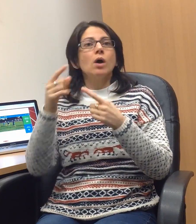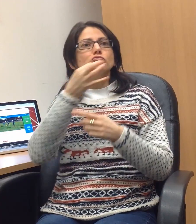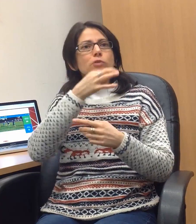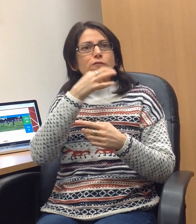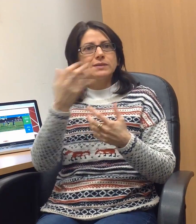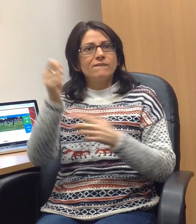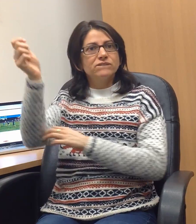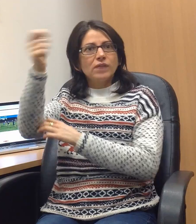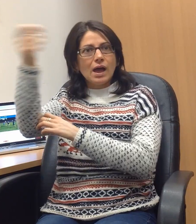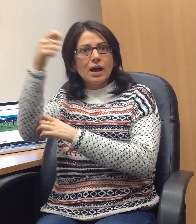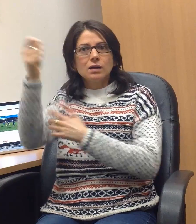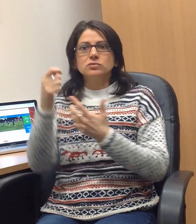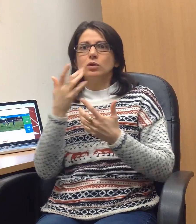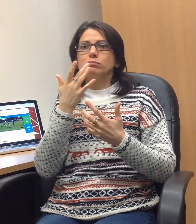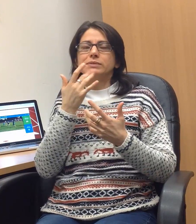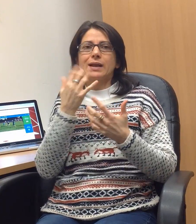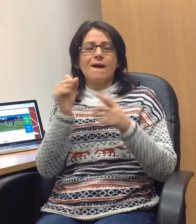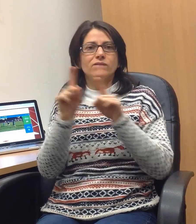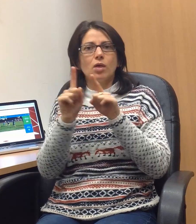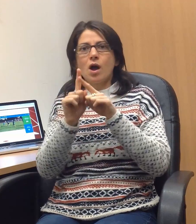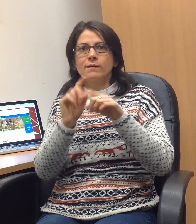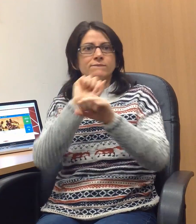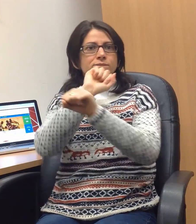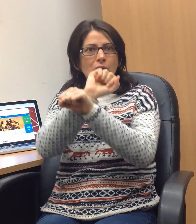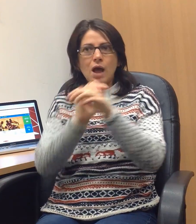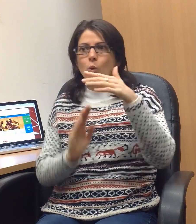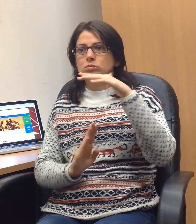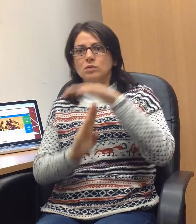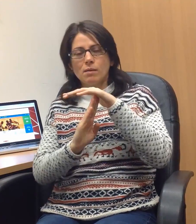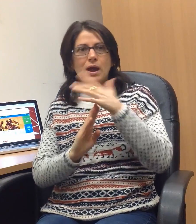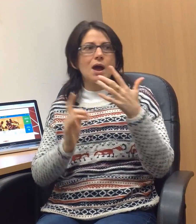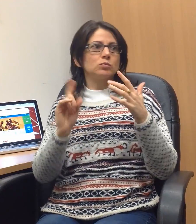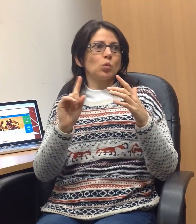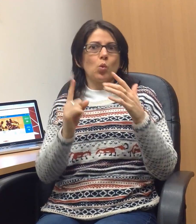referees waving a flag when it is a foul or tech foul or